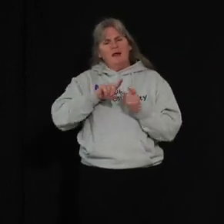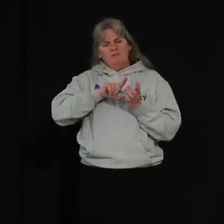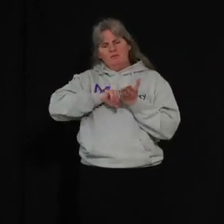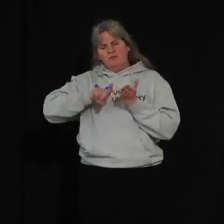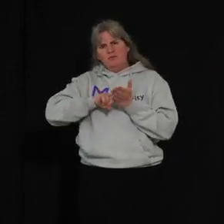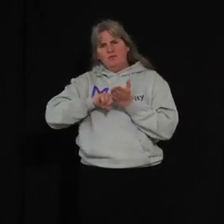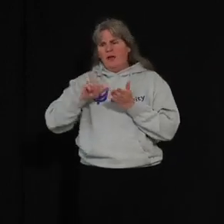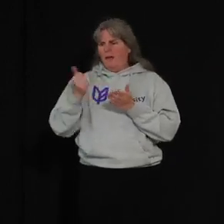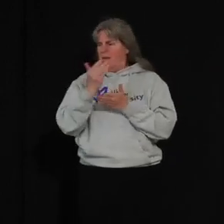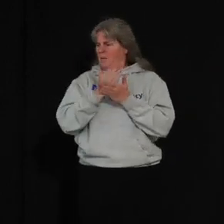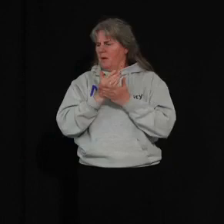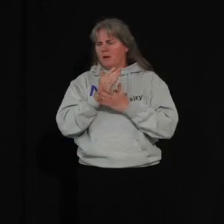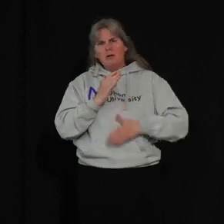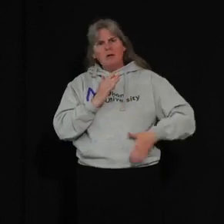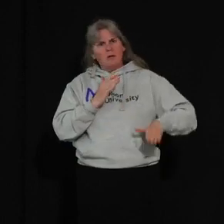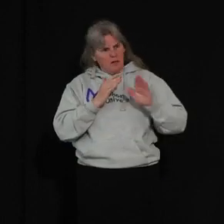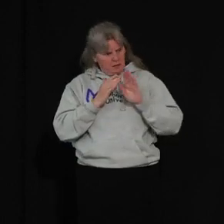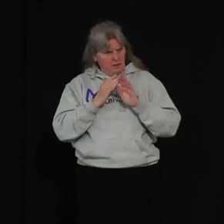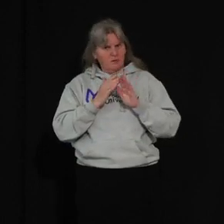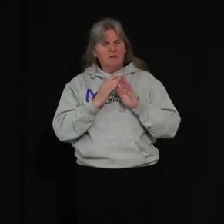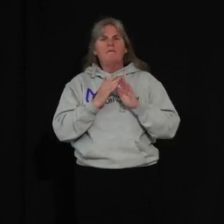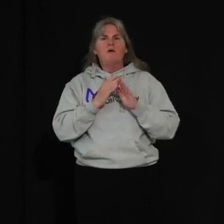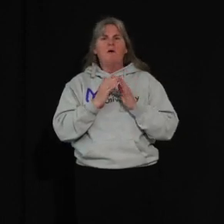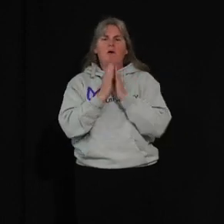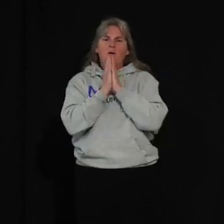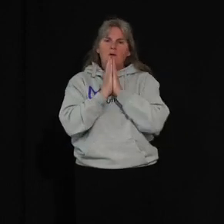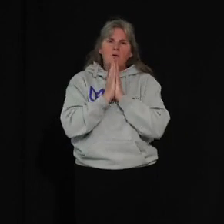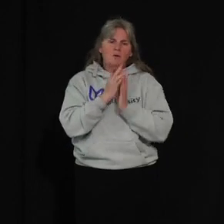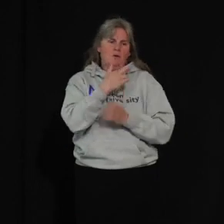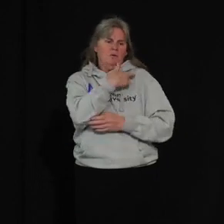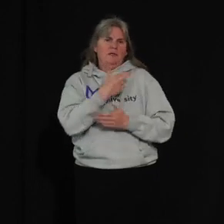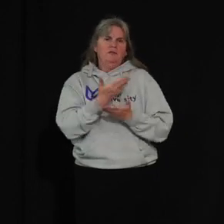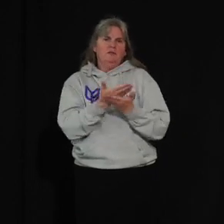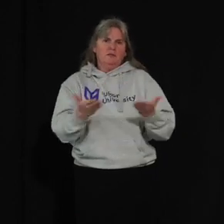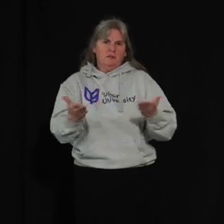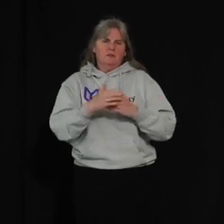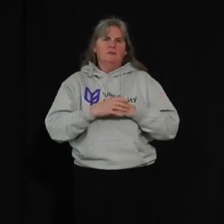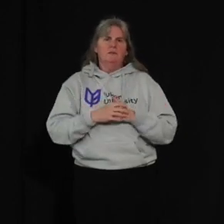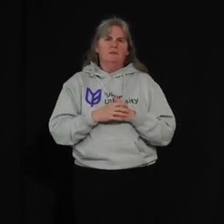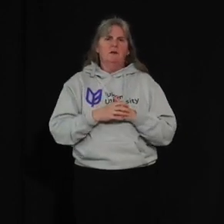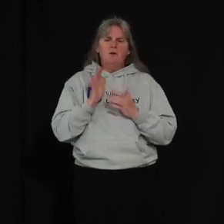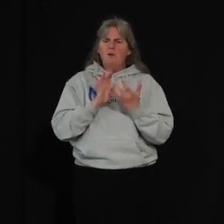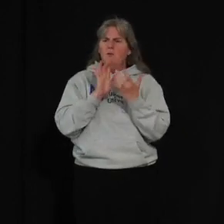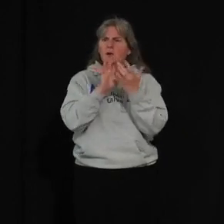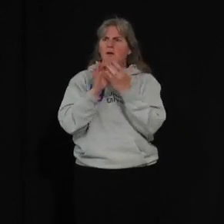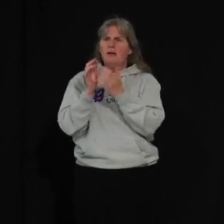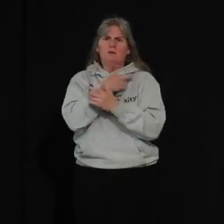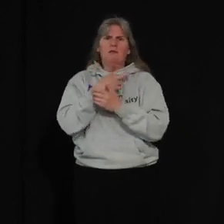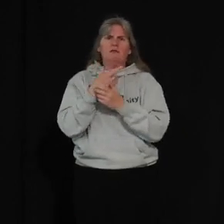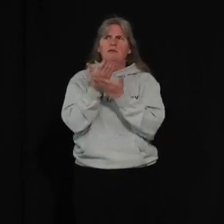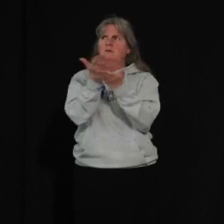other jurisdictions have created for faith-based gatherings. We will be reaching out to the faith leaders in Yukon to